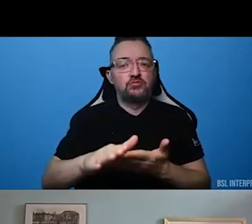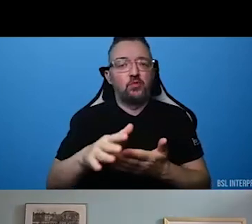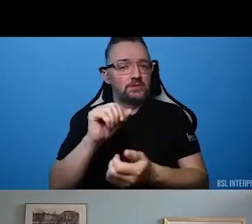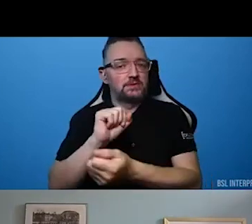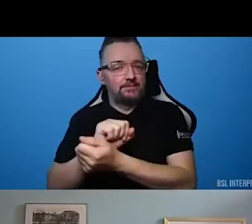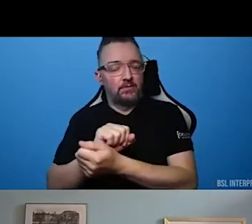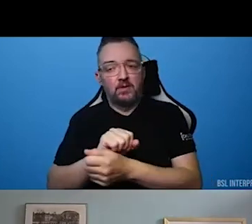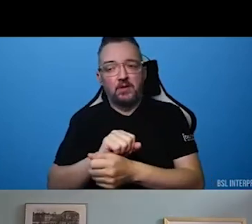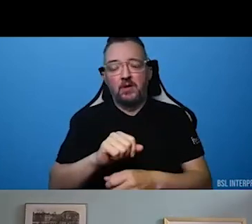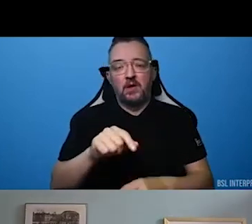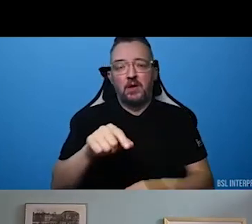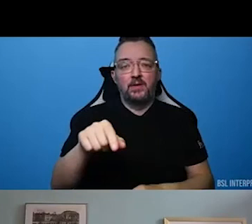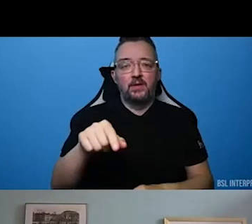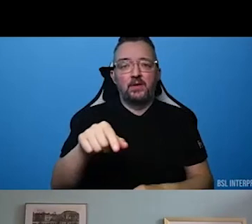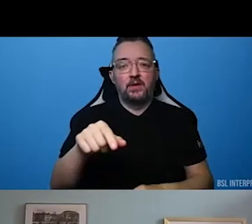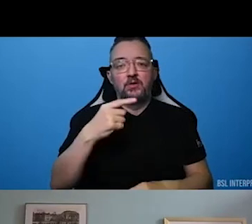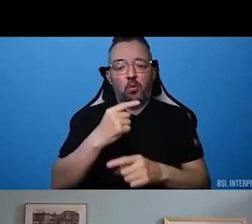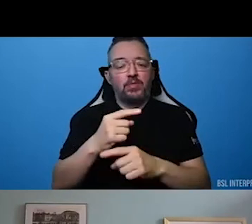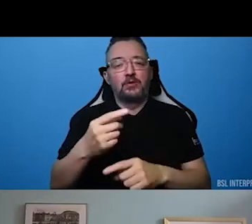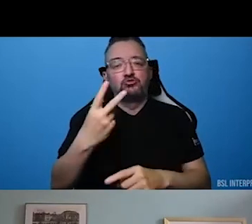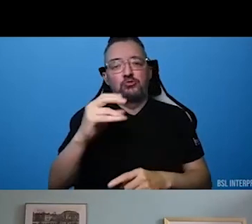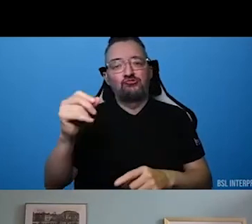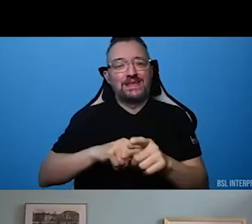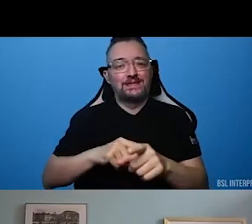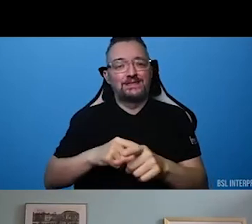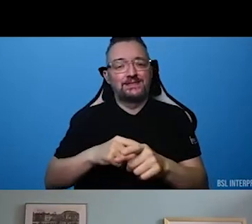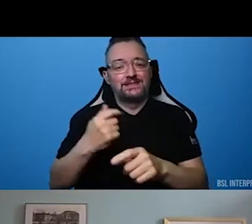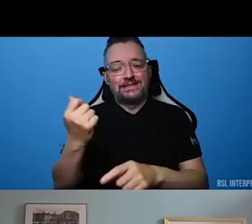The bicentenary abolition of the slave trade. And it was really intriguing that